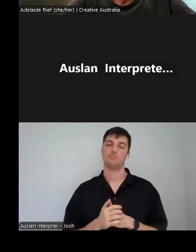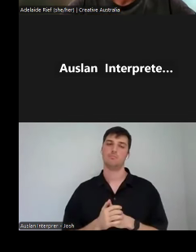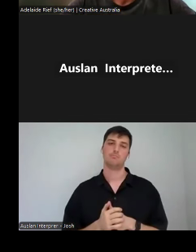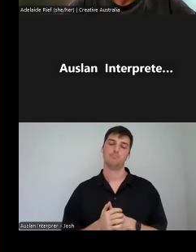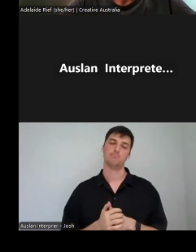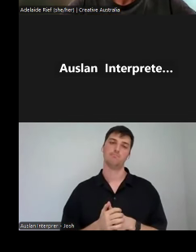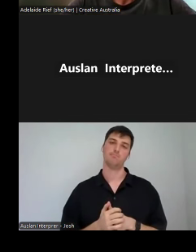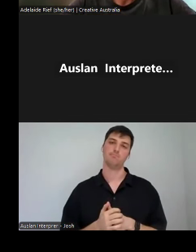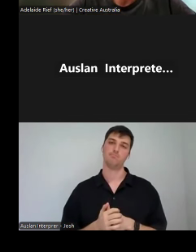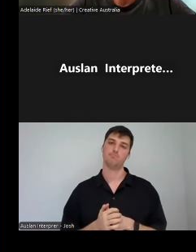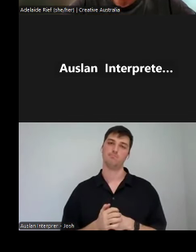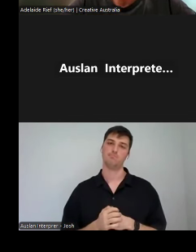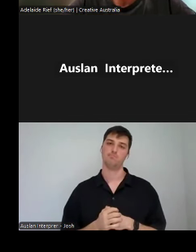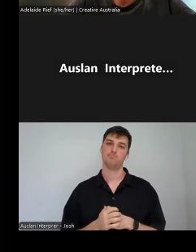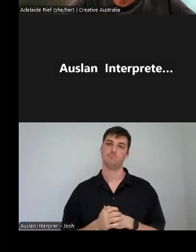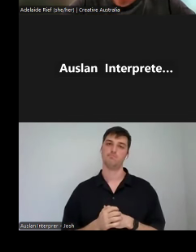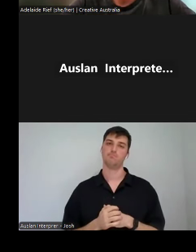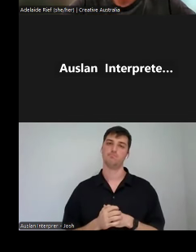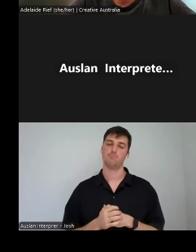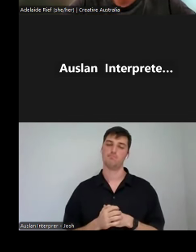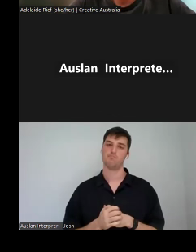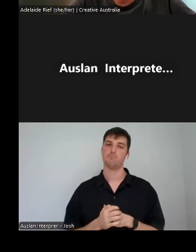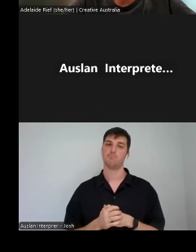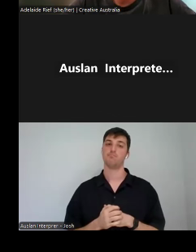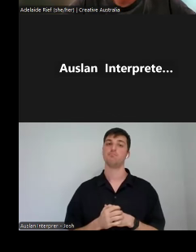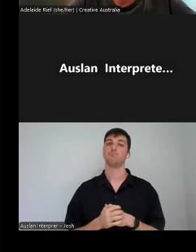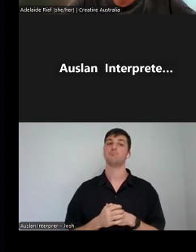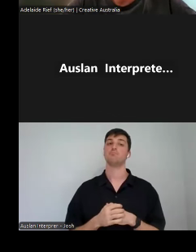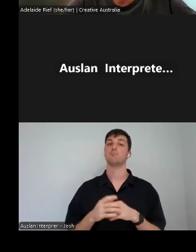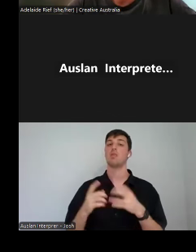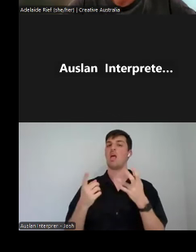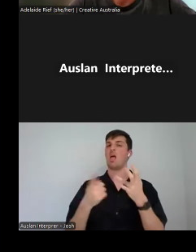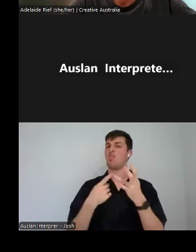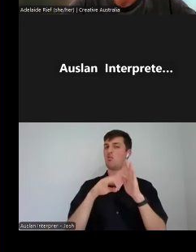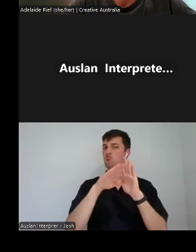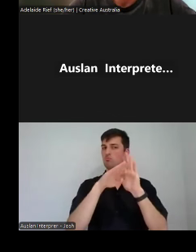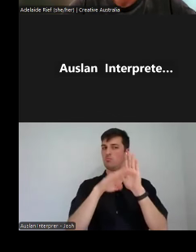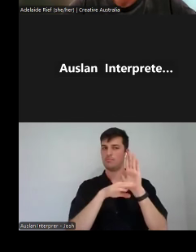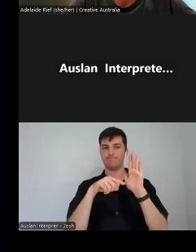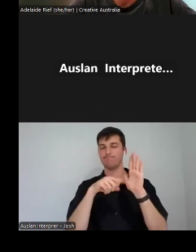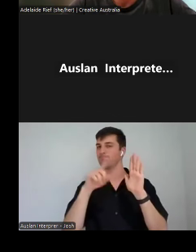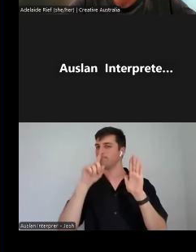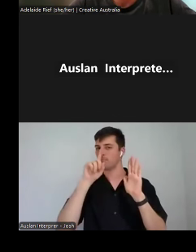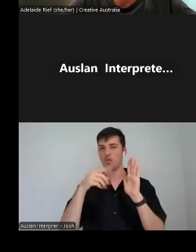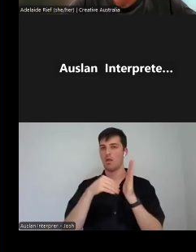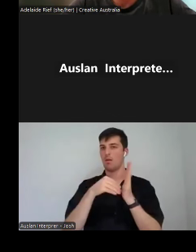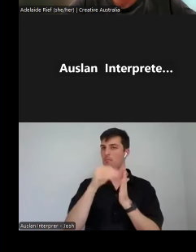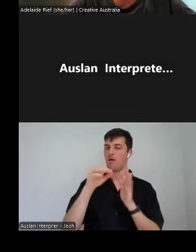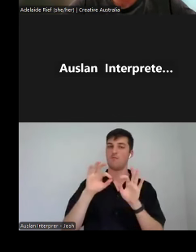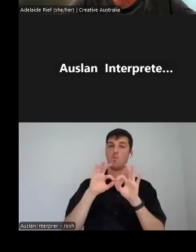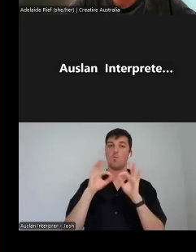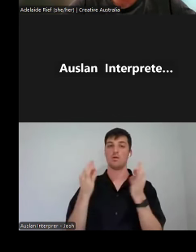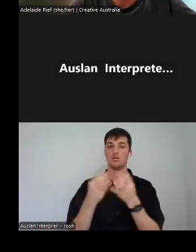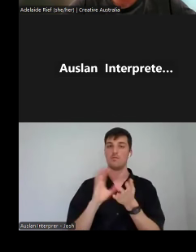Okay. The other thing that will prevent you from applying for this organisations fund is if your